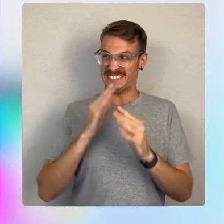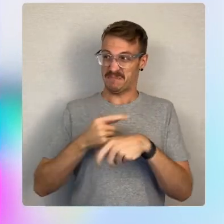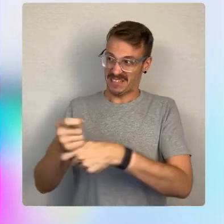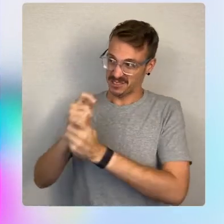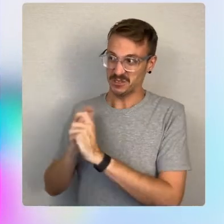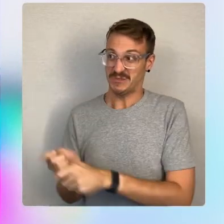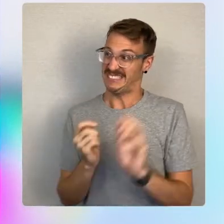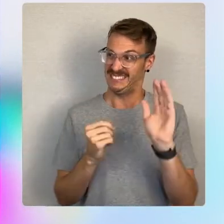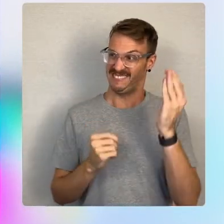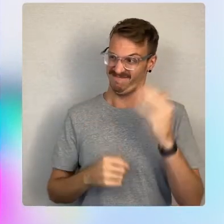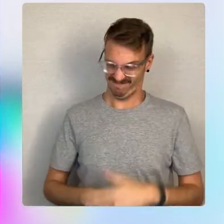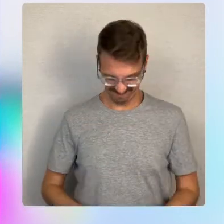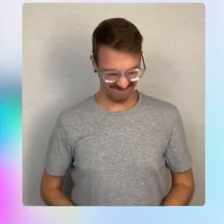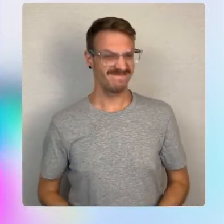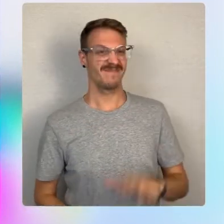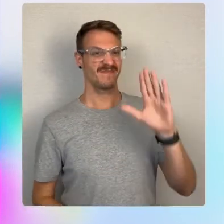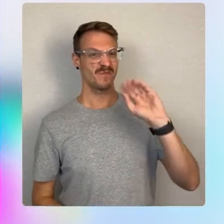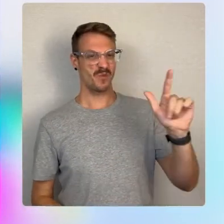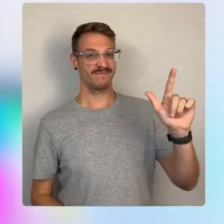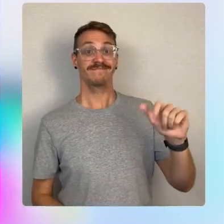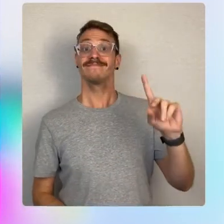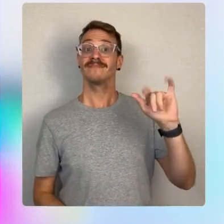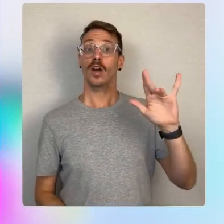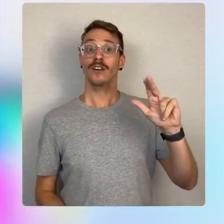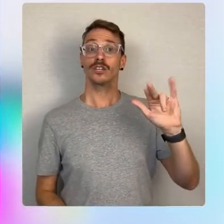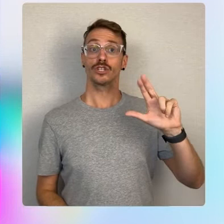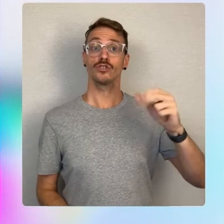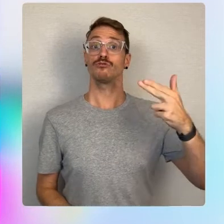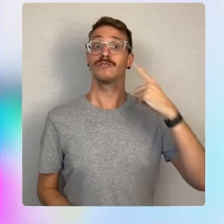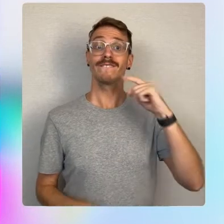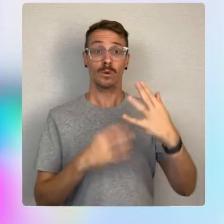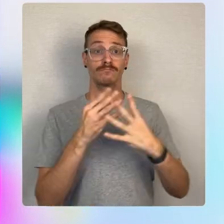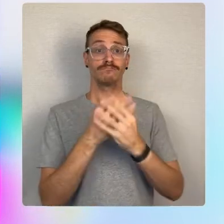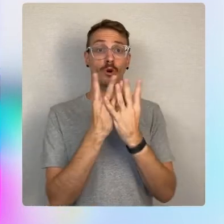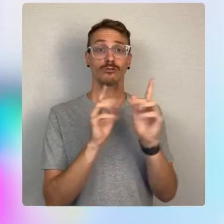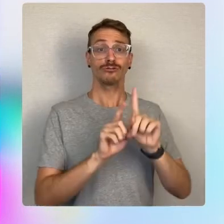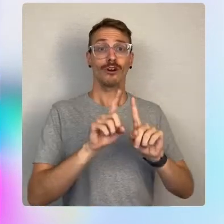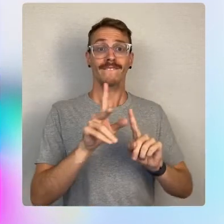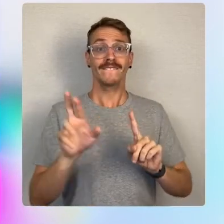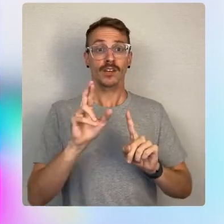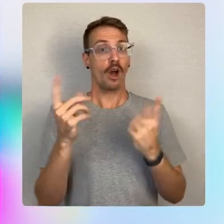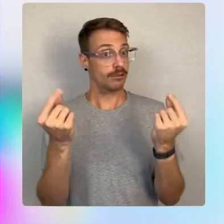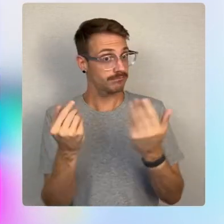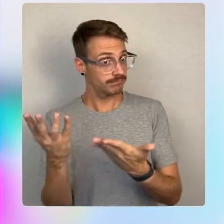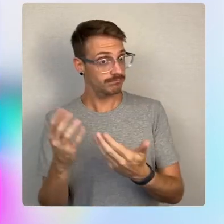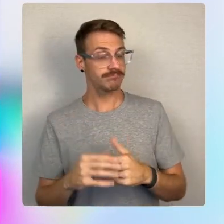Cool, so, Dariush, for PokerStars VR, how about there? Yeah, so for us, you know,